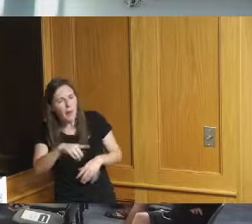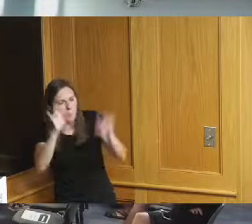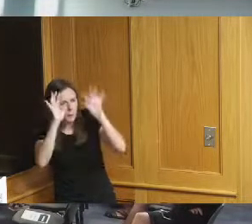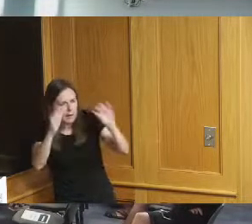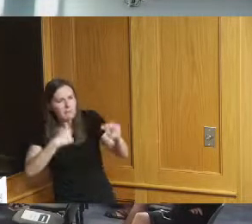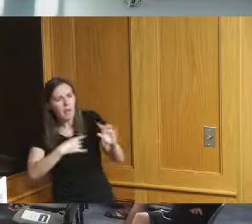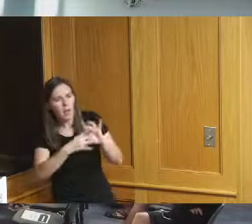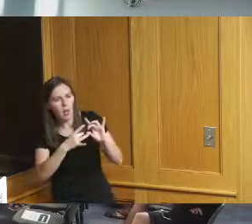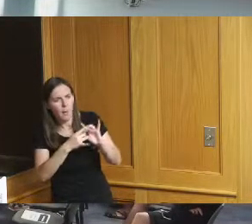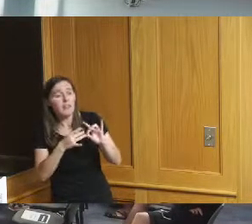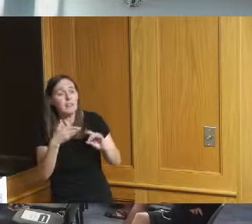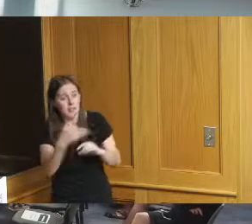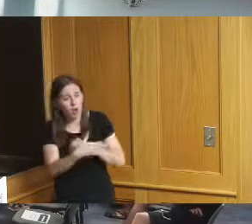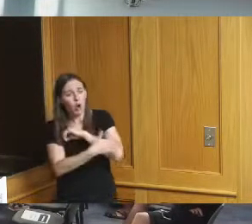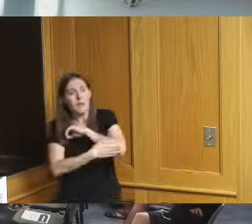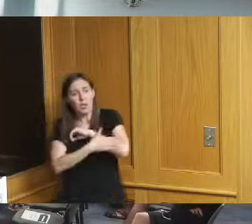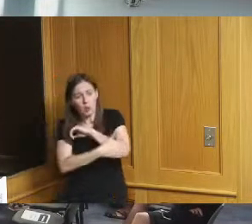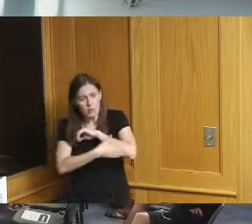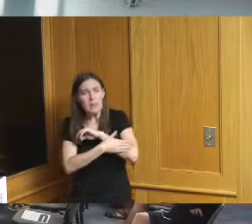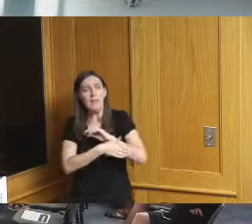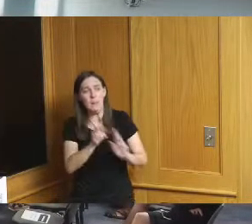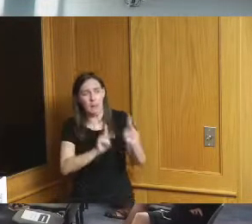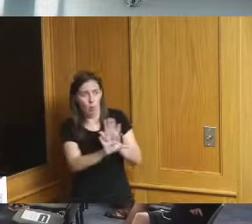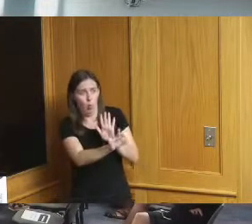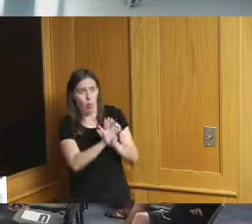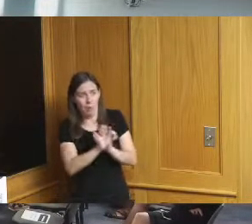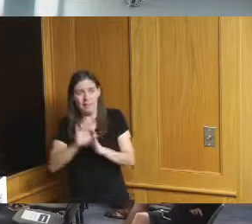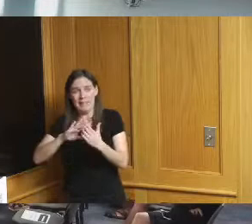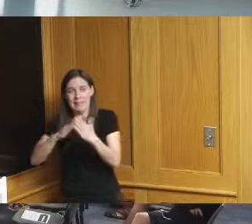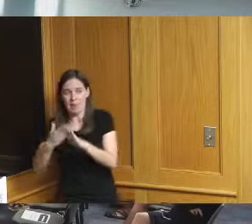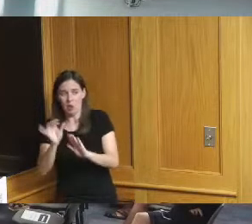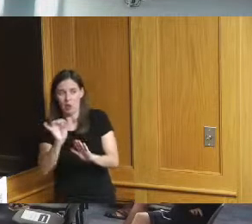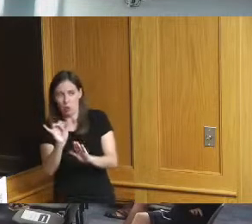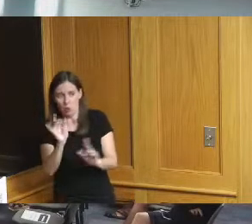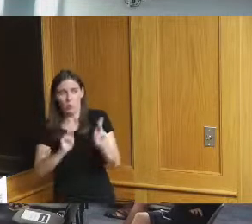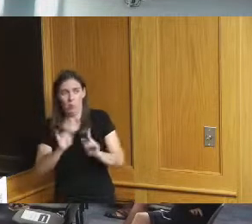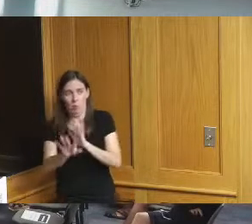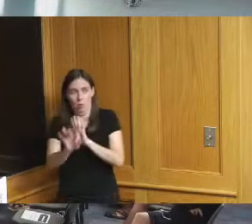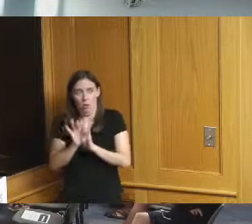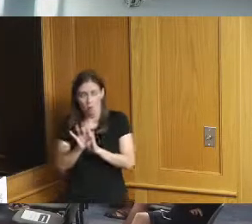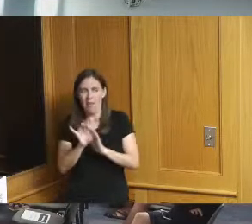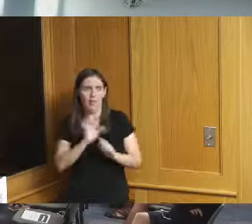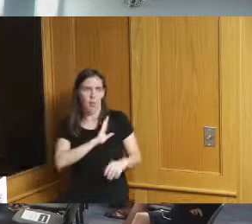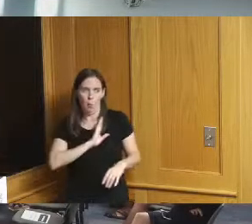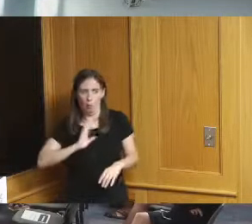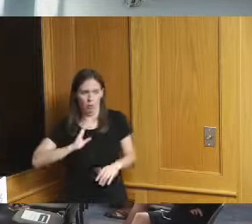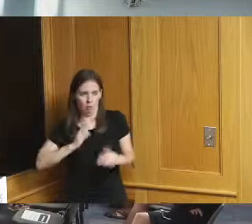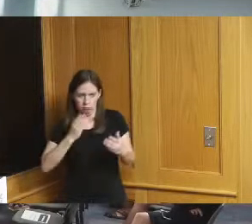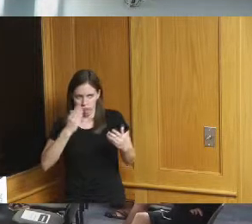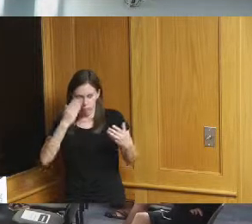uh county appointees city appointees the Board did not know about this uh they they found out